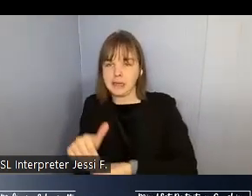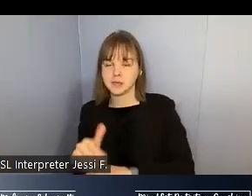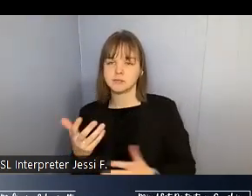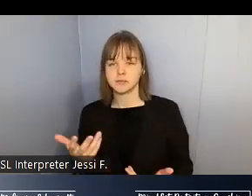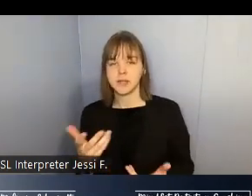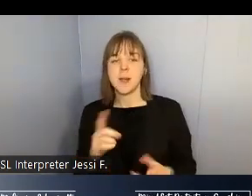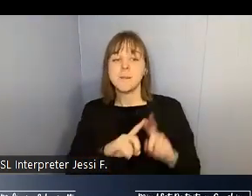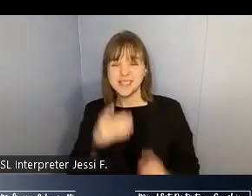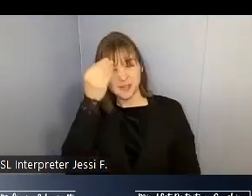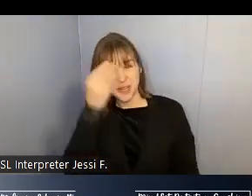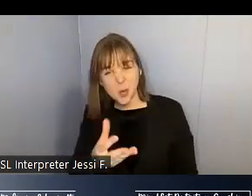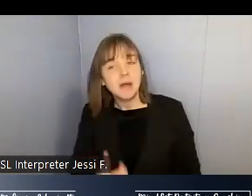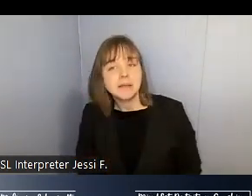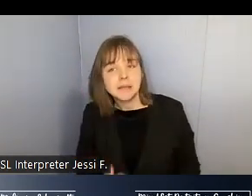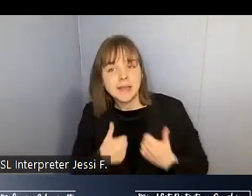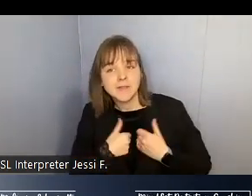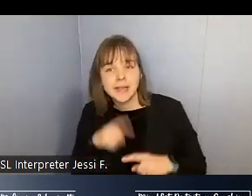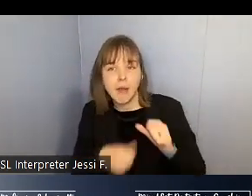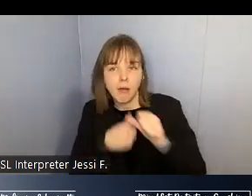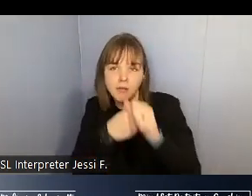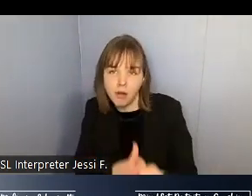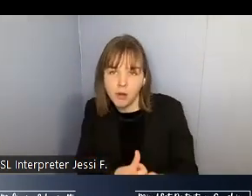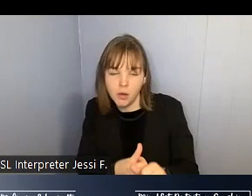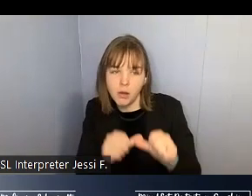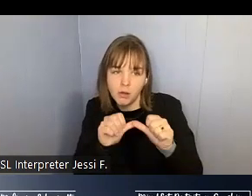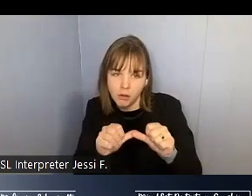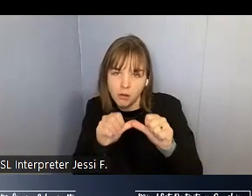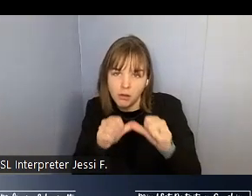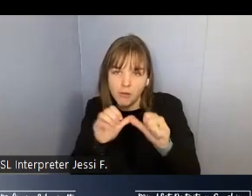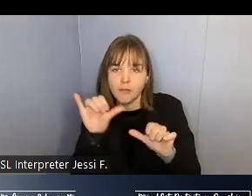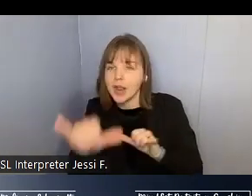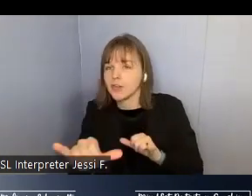And it's a one-size-fits-all approach that doesn't fit into the majority of people's lives.